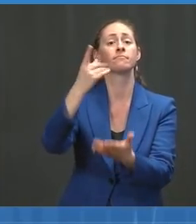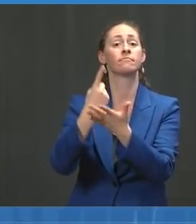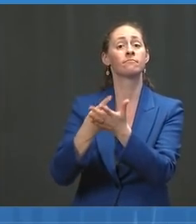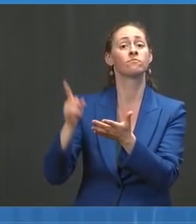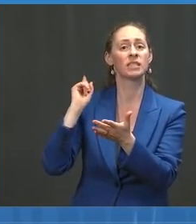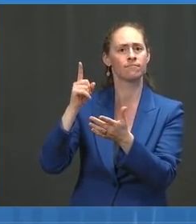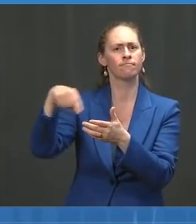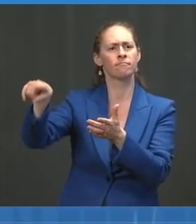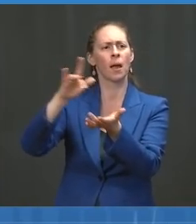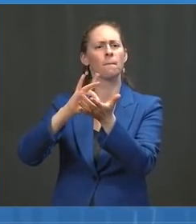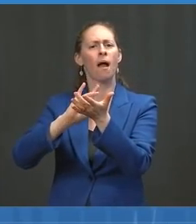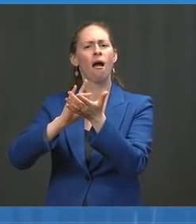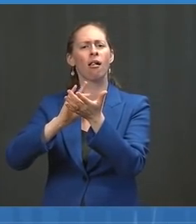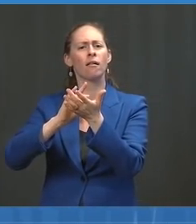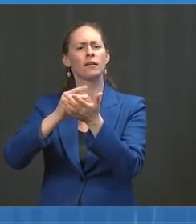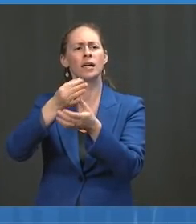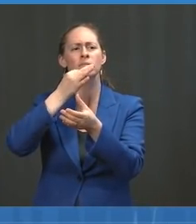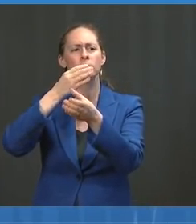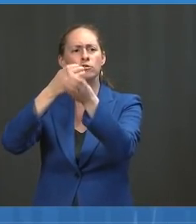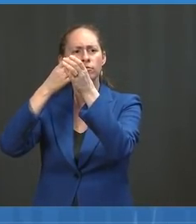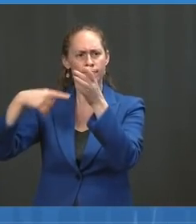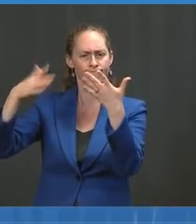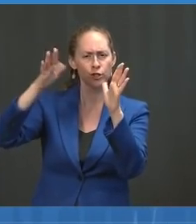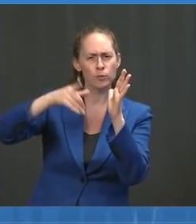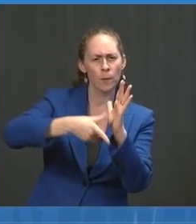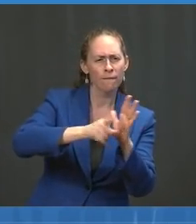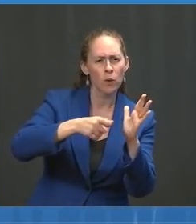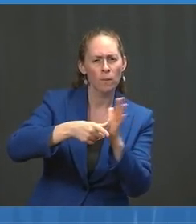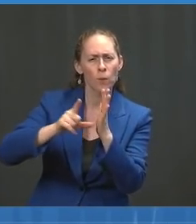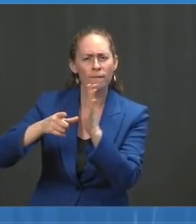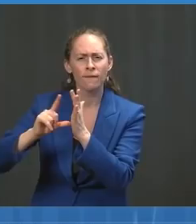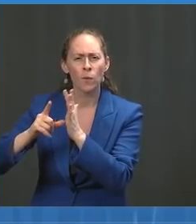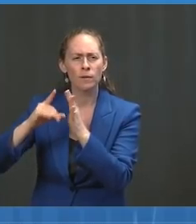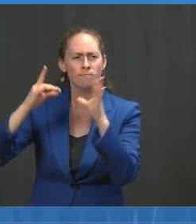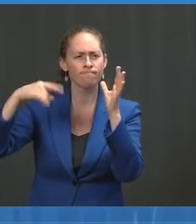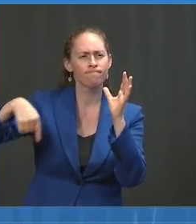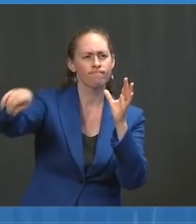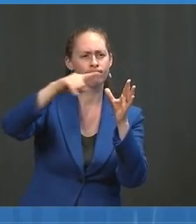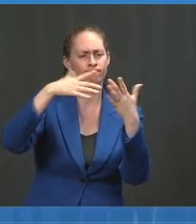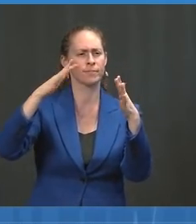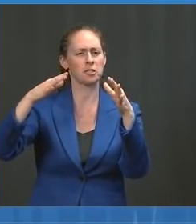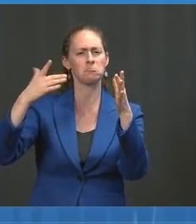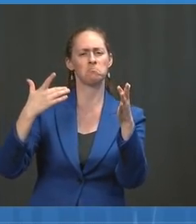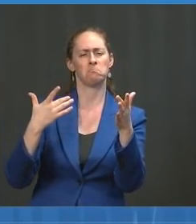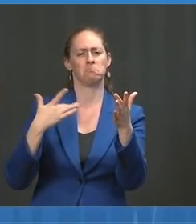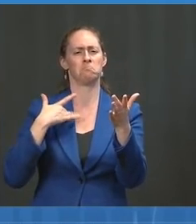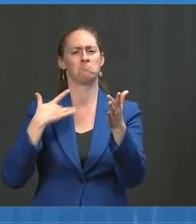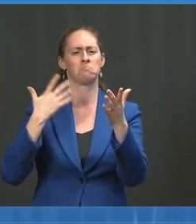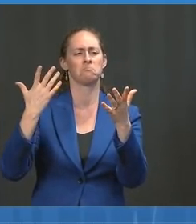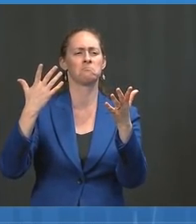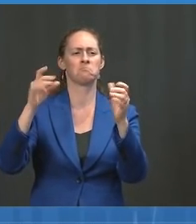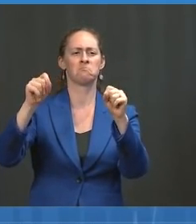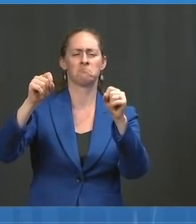it was, in their clinical judgment, the time to lay out a plan for COVID-19 boosters.